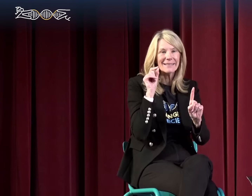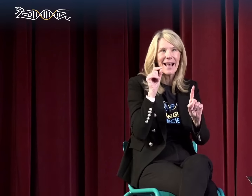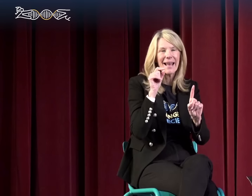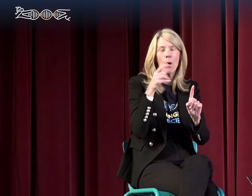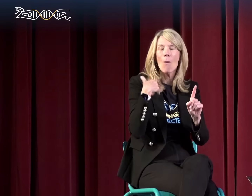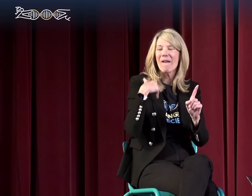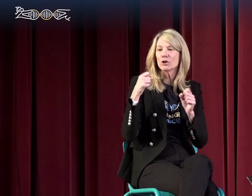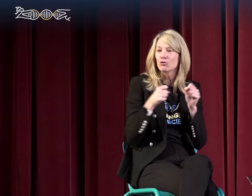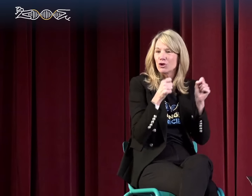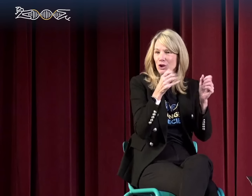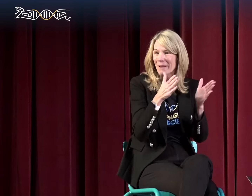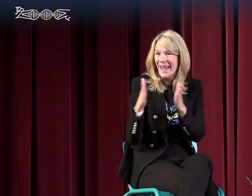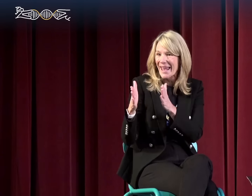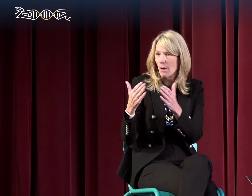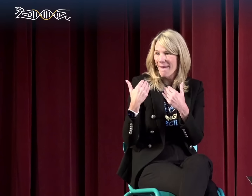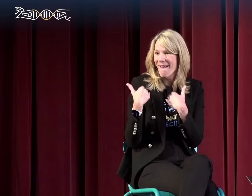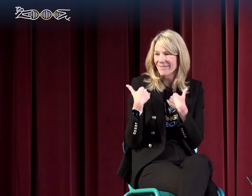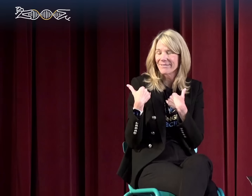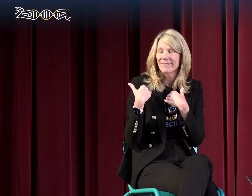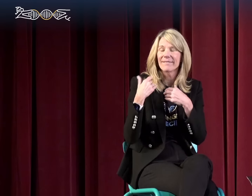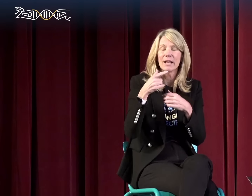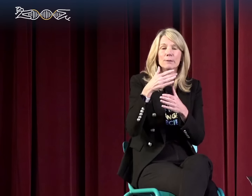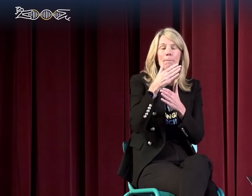We will continue this discussion when we think about strategic plan of